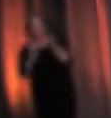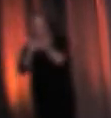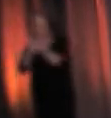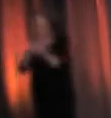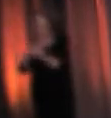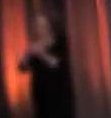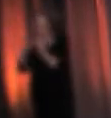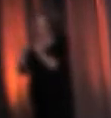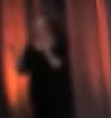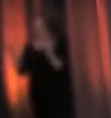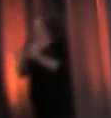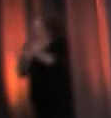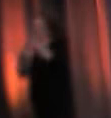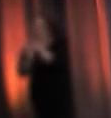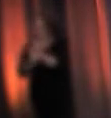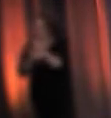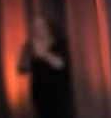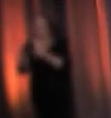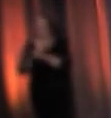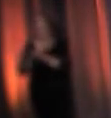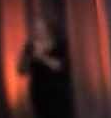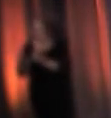showcases deaf and disabled artists and their work; it's